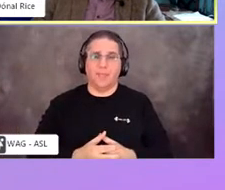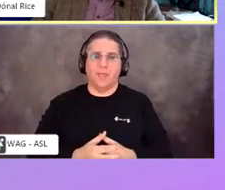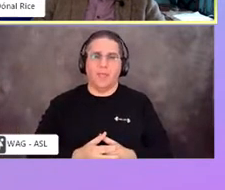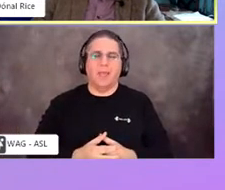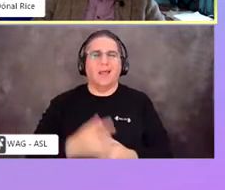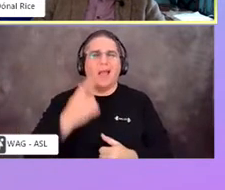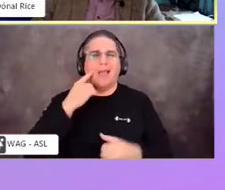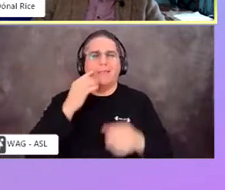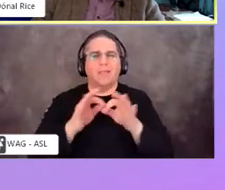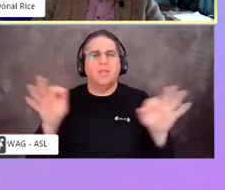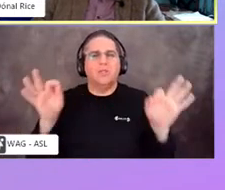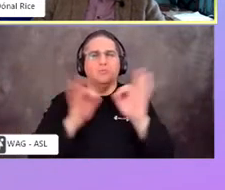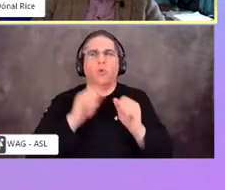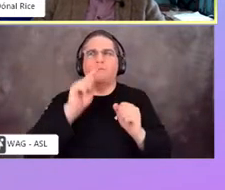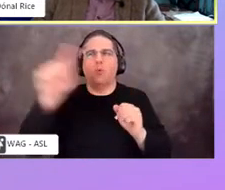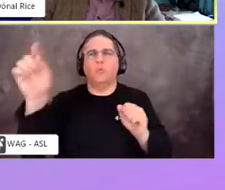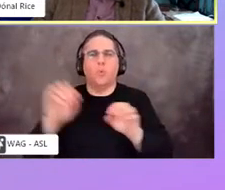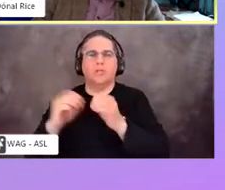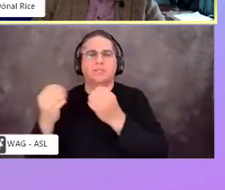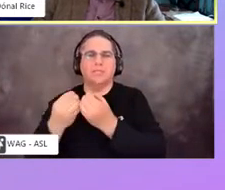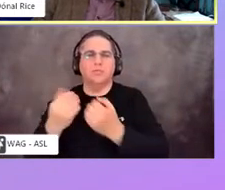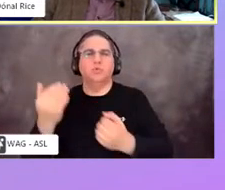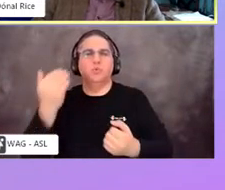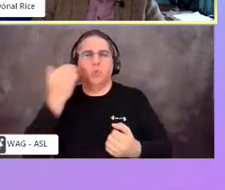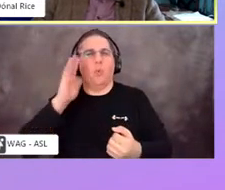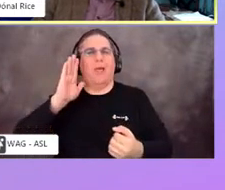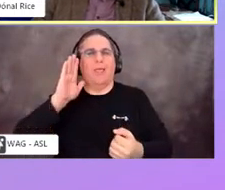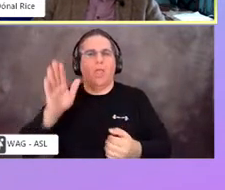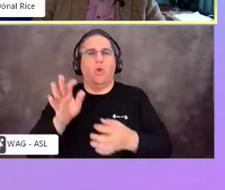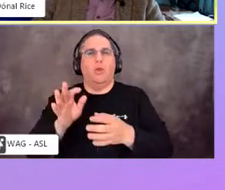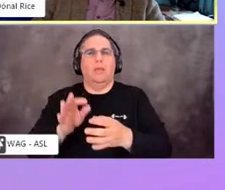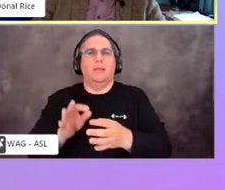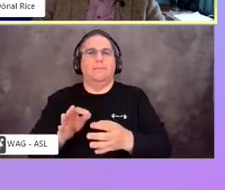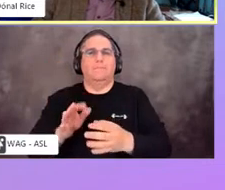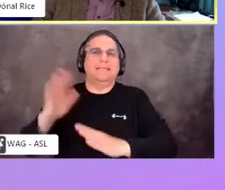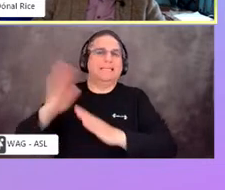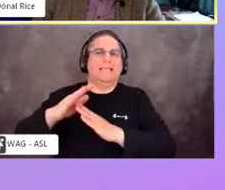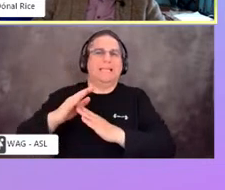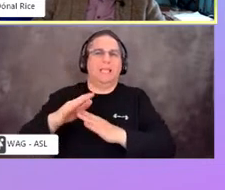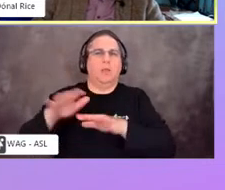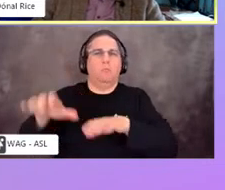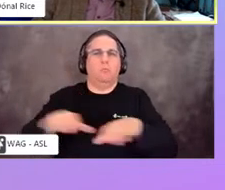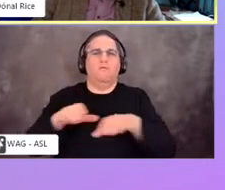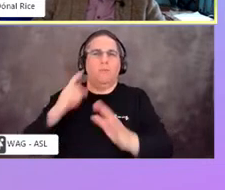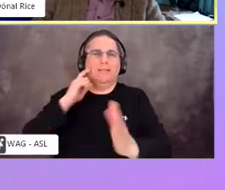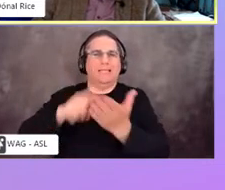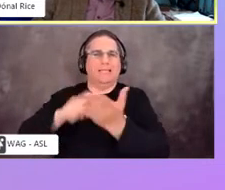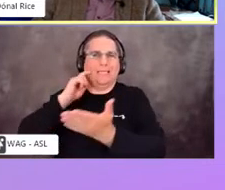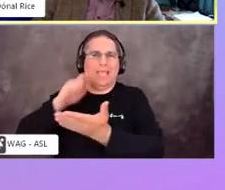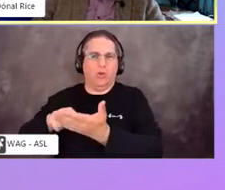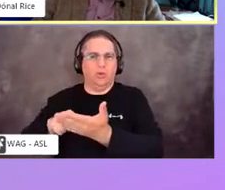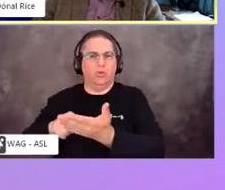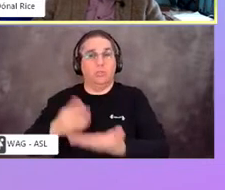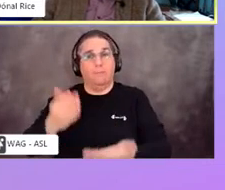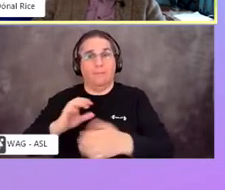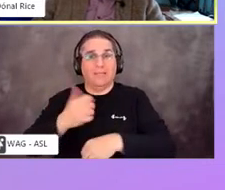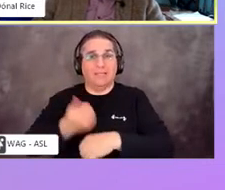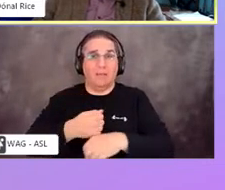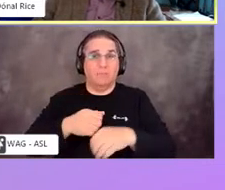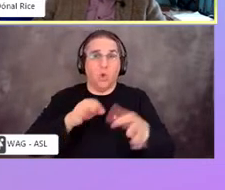bodies, and the actions on today. There is no need to put this off any further. It is